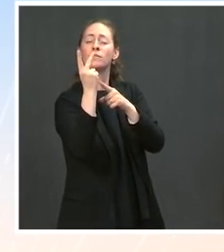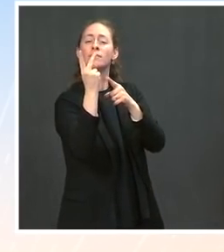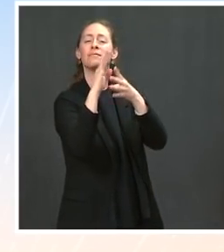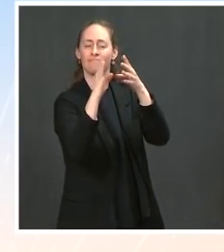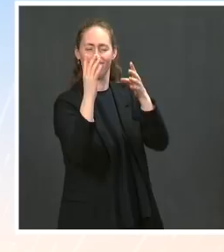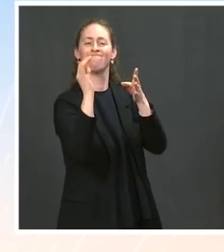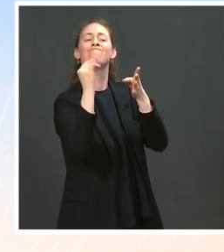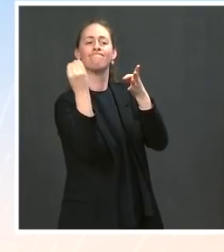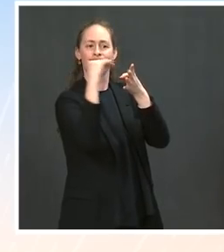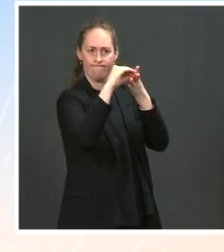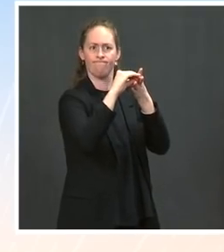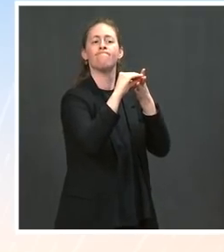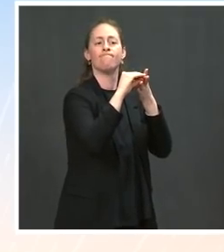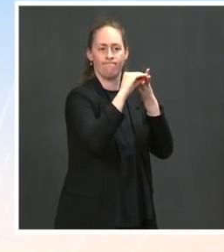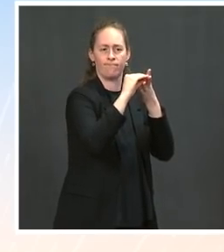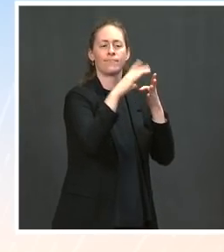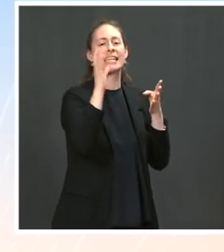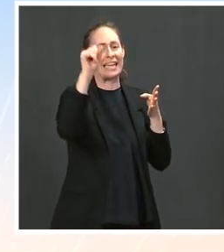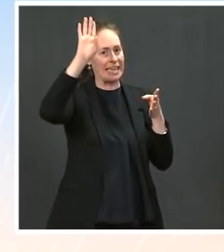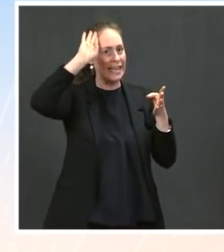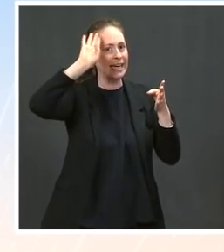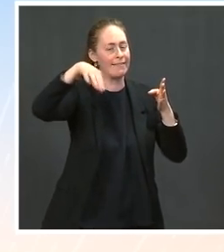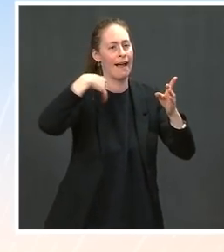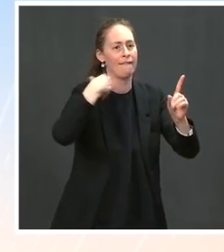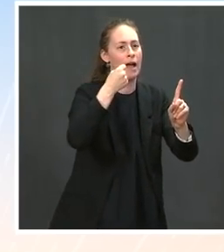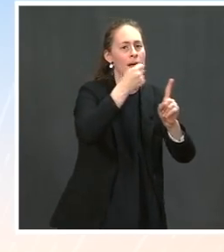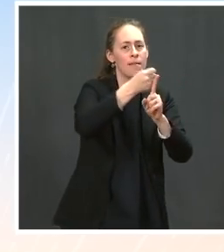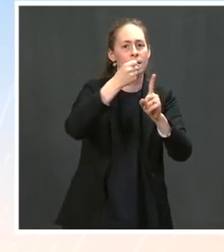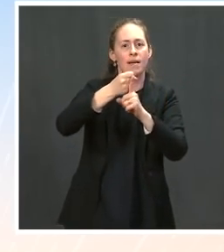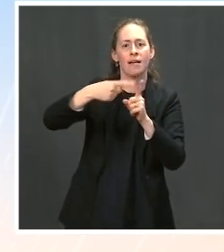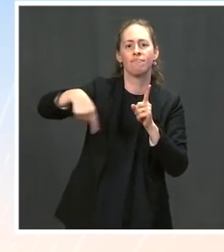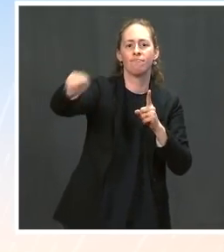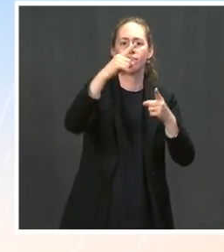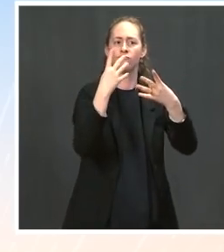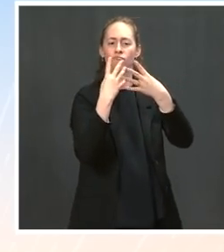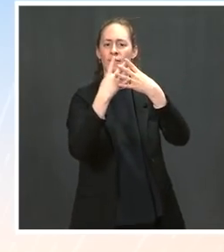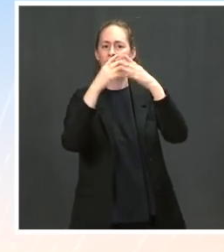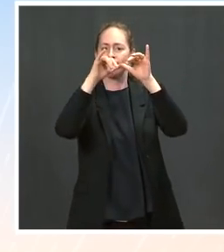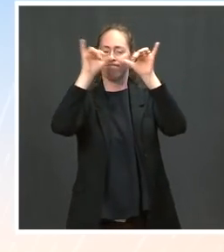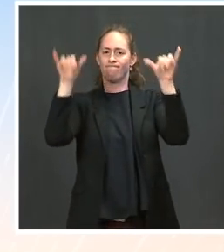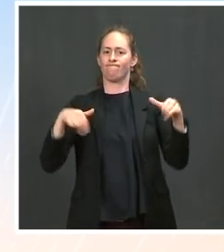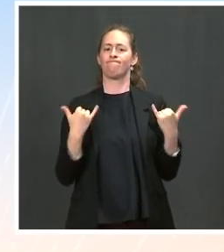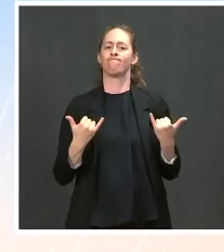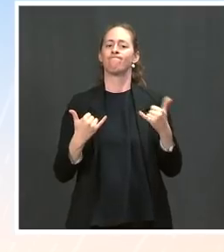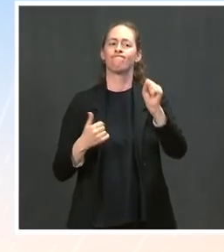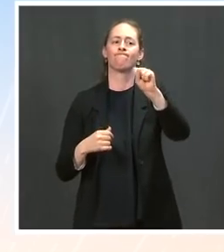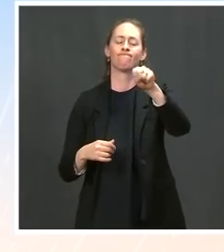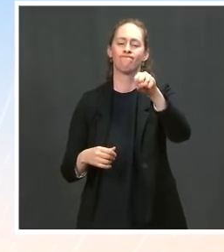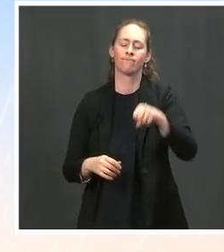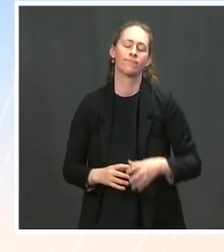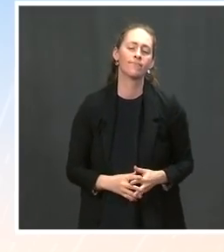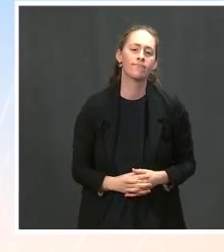on the criminal justice system as well. Go ahead. The Press: Thanks, Jen. It's clear the dividing lines